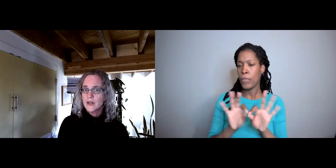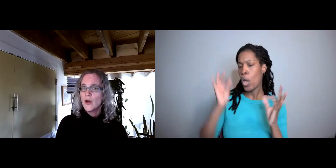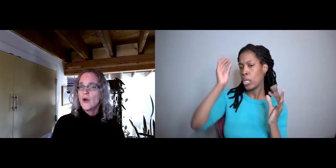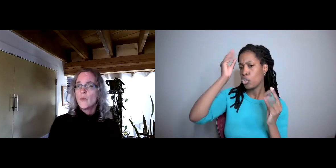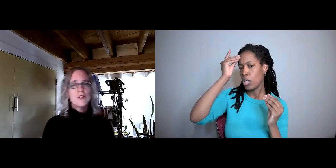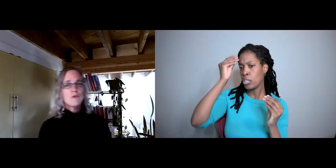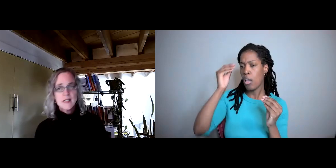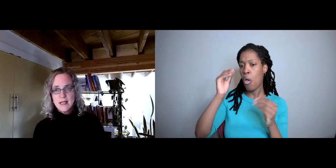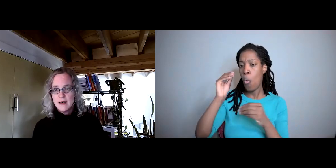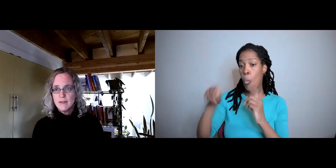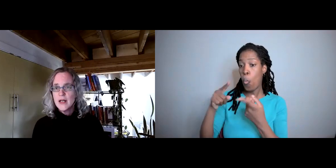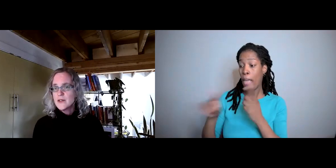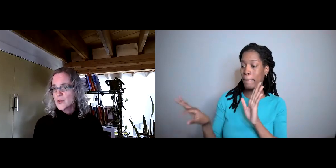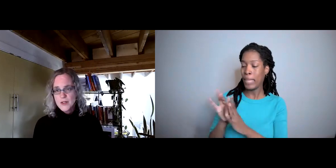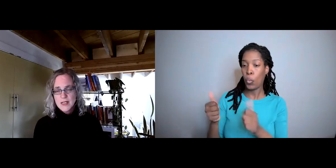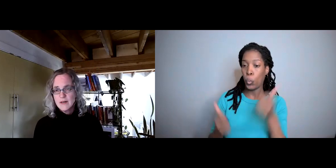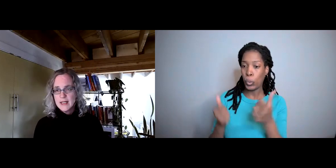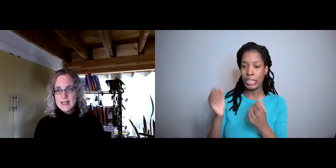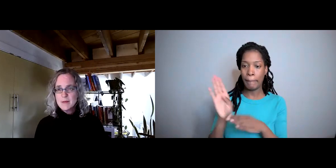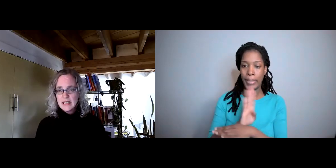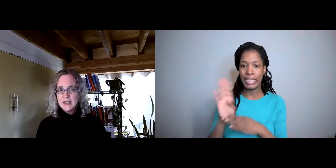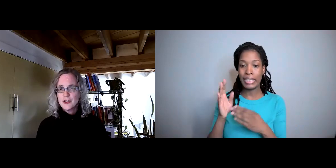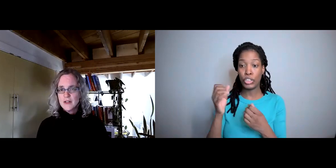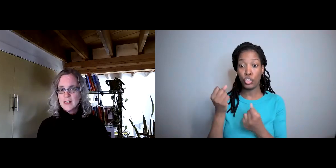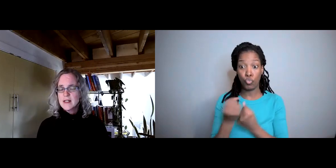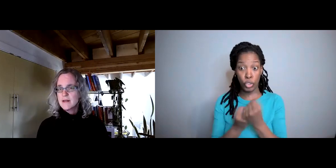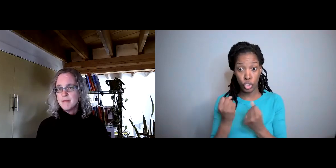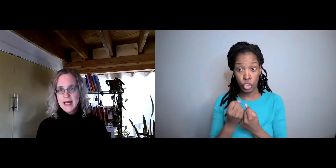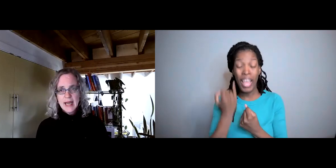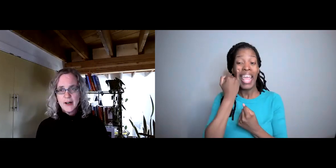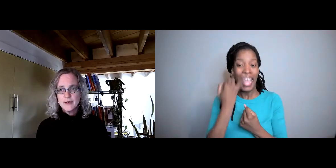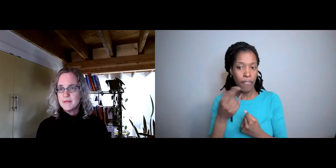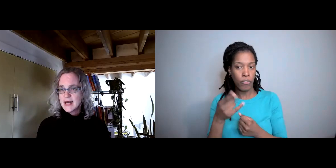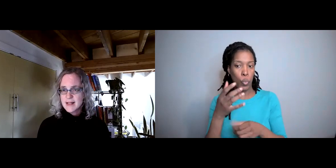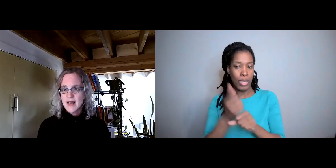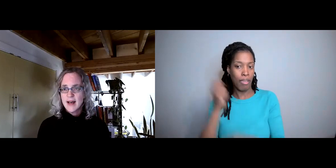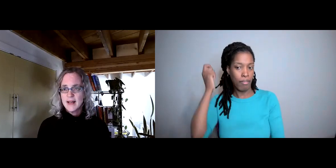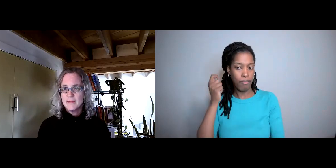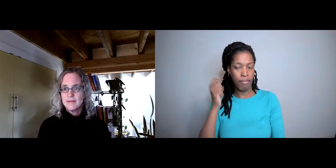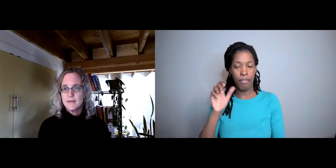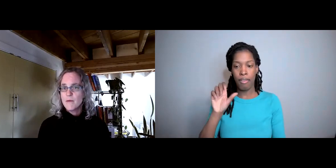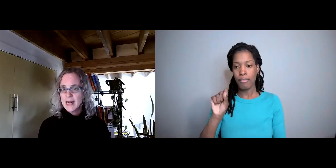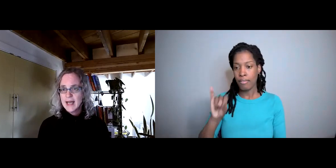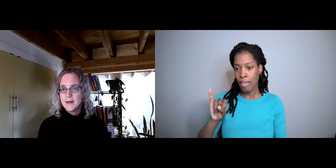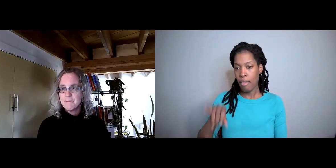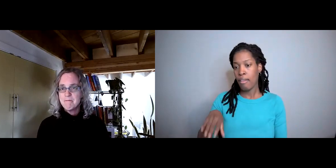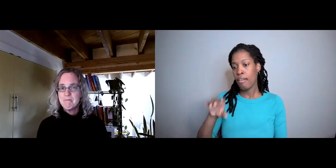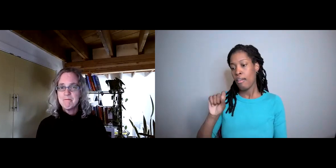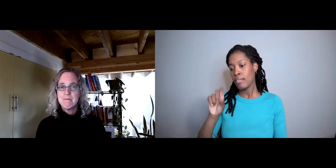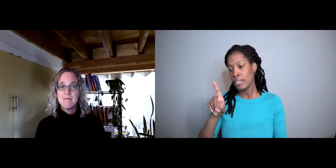When you receive social security disability insurance, Medicare, SSI or Medicaid.